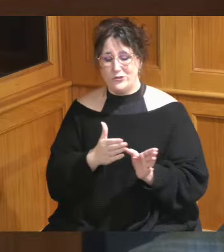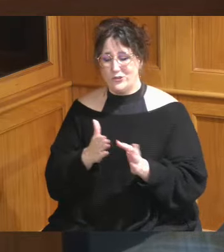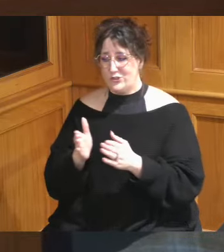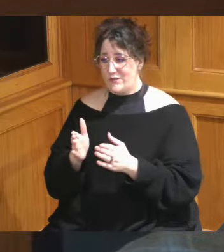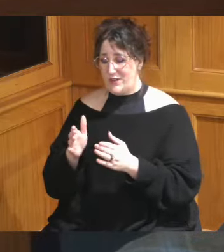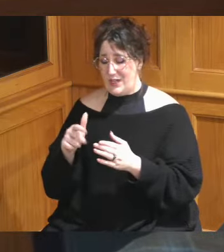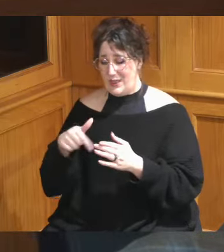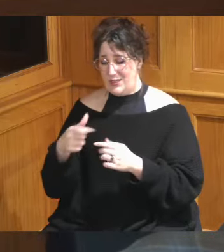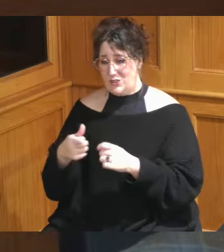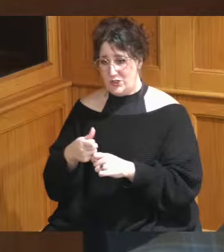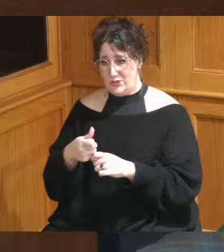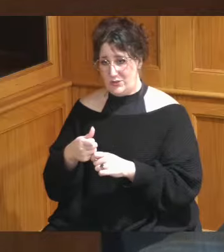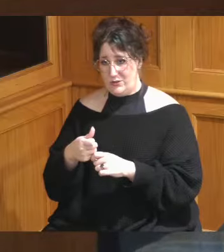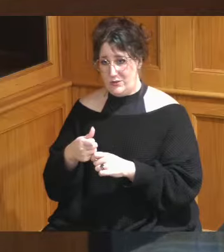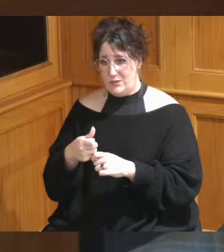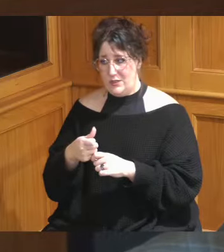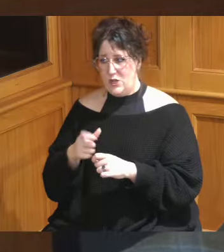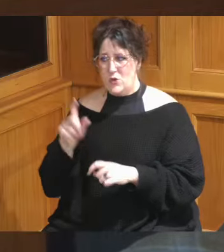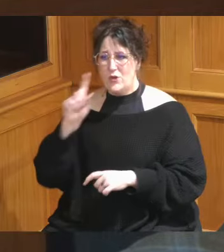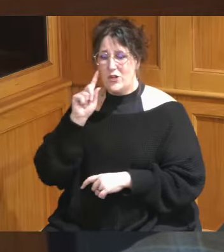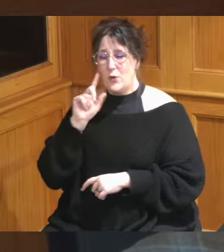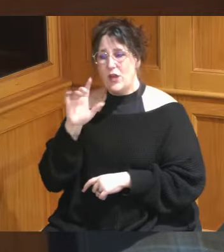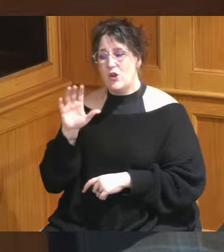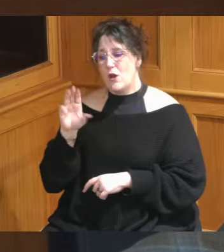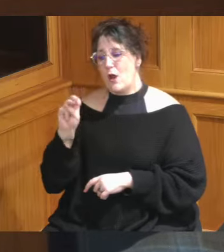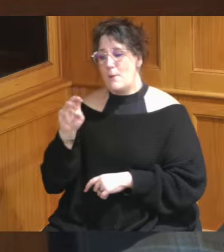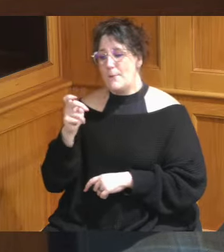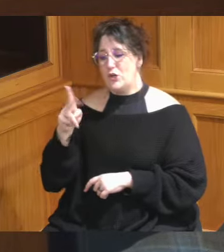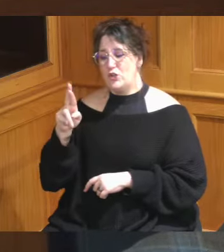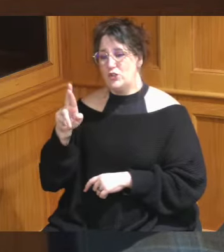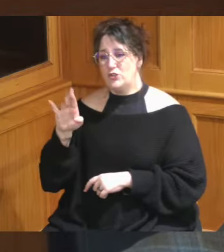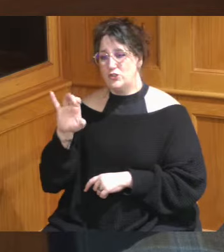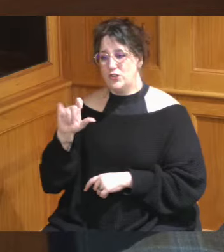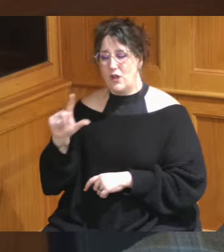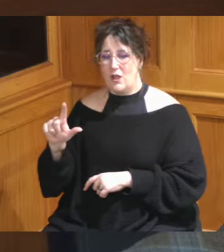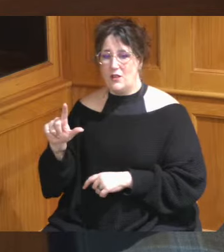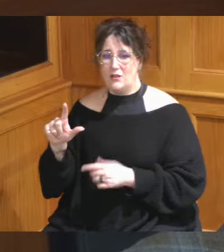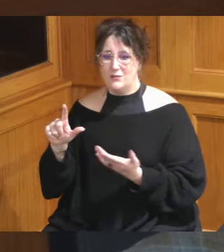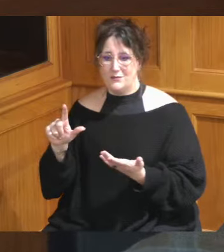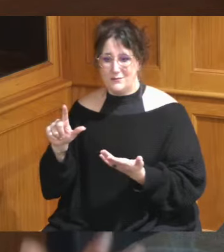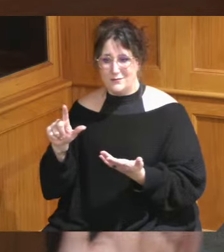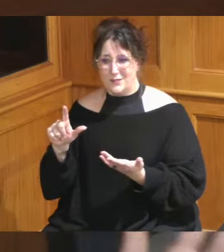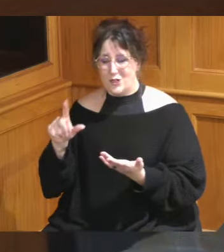year. And when you hear commercial, you think of it was a testimony earlier, you think of the big